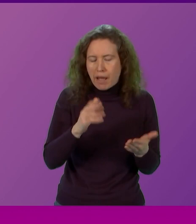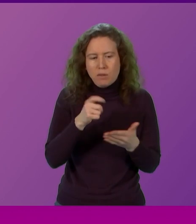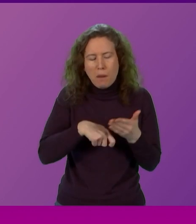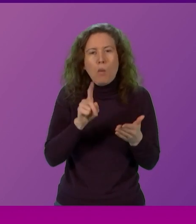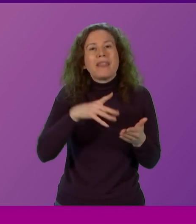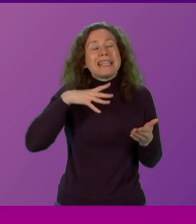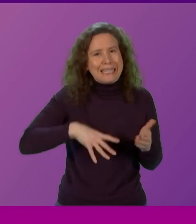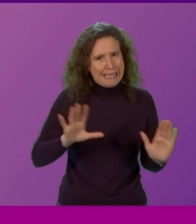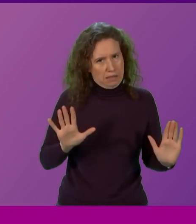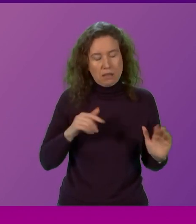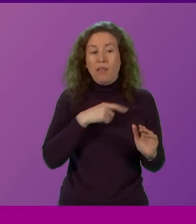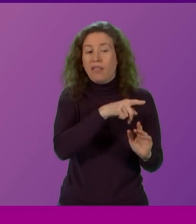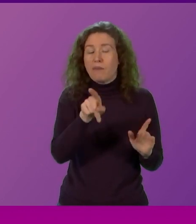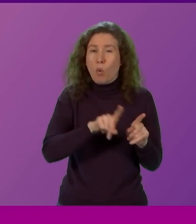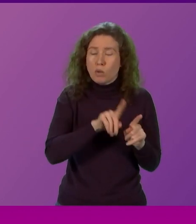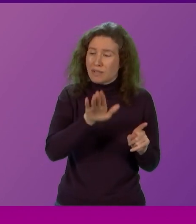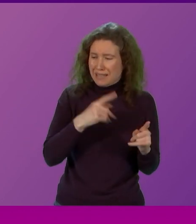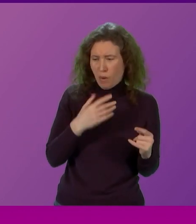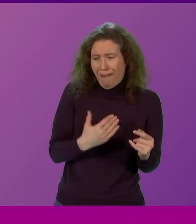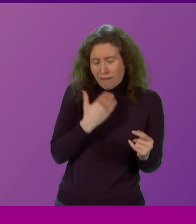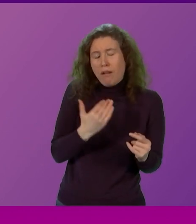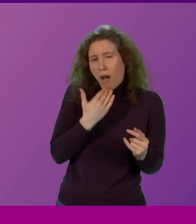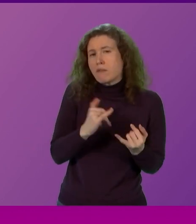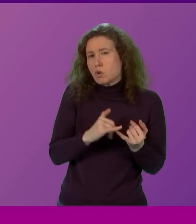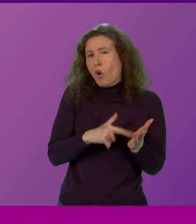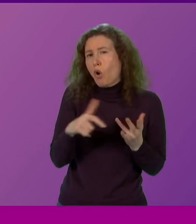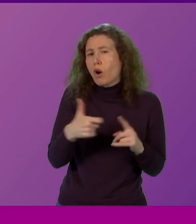Retailers have provided assurances that there is currently enough stock available for customers